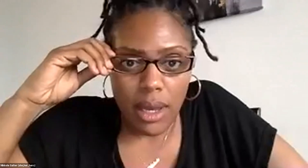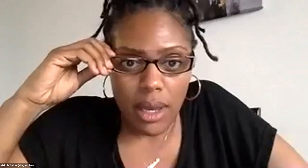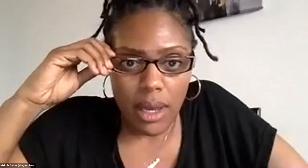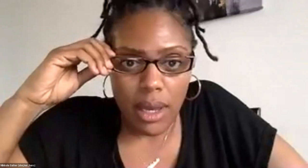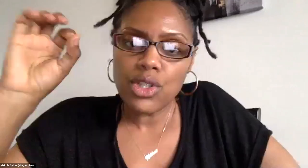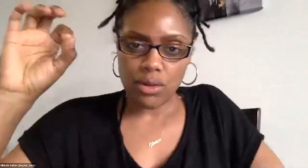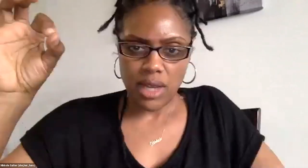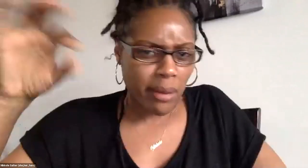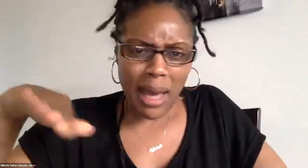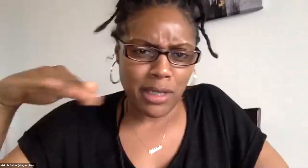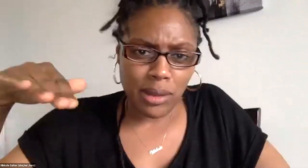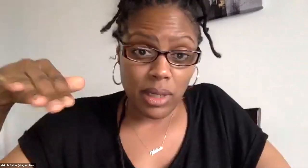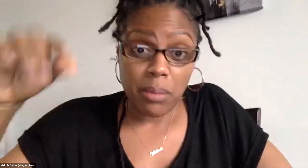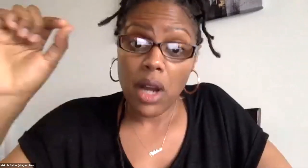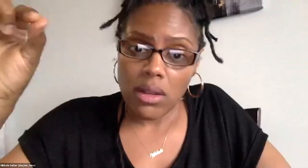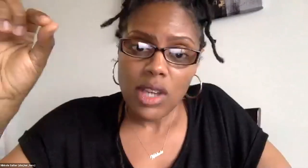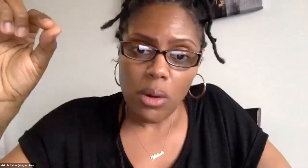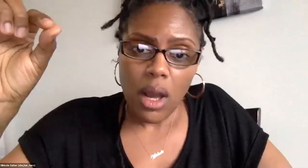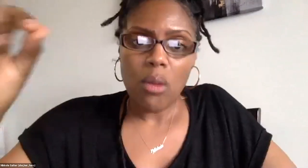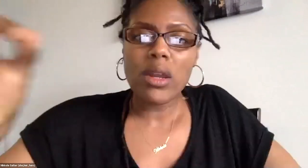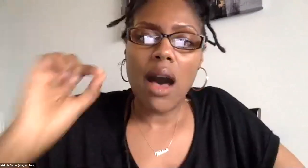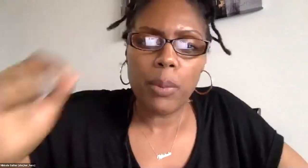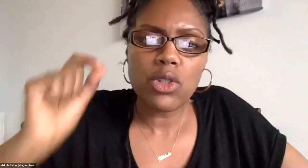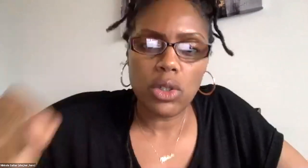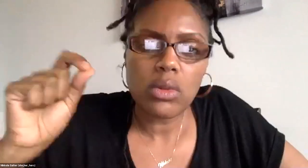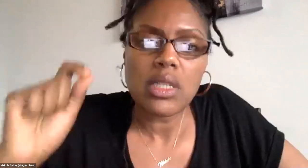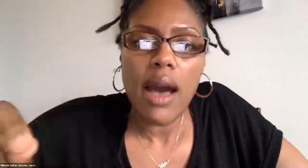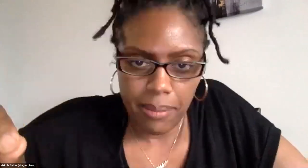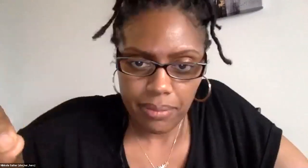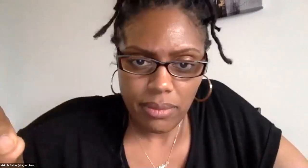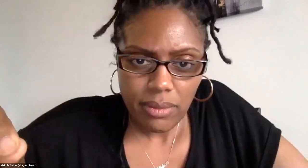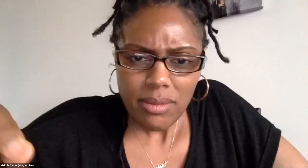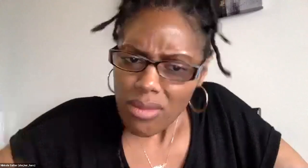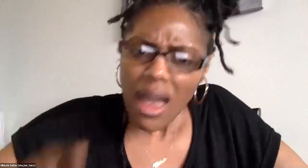What an uncertain time, absolutely, but also, what an opportune time.